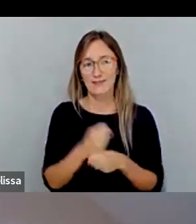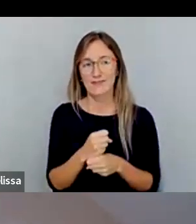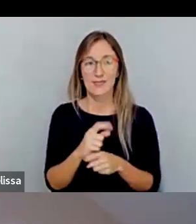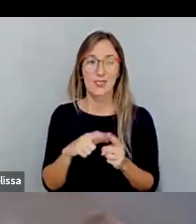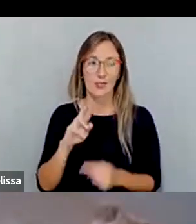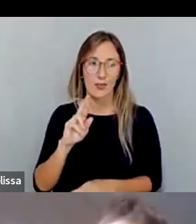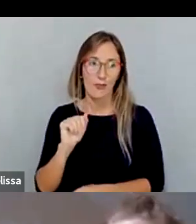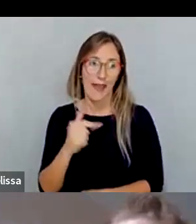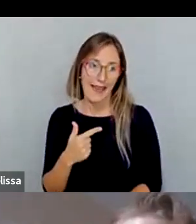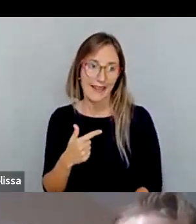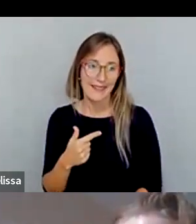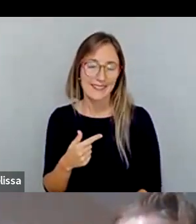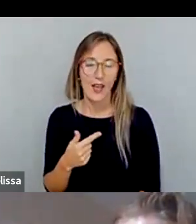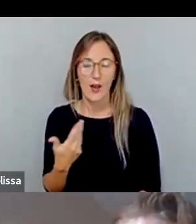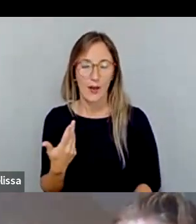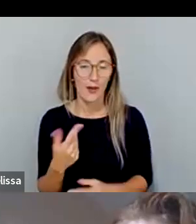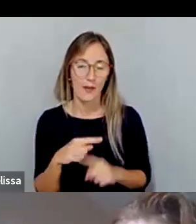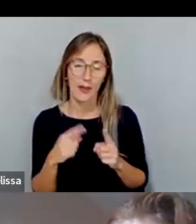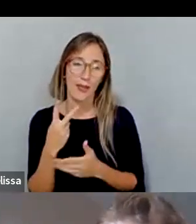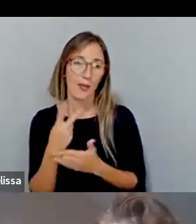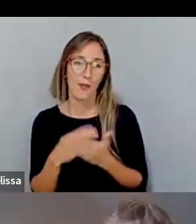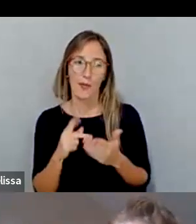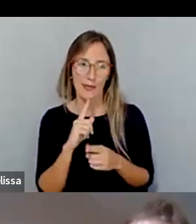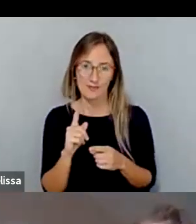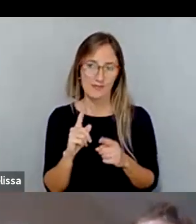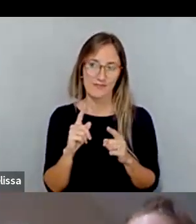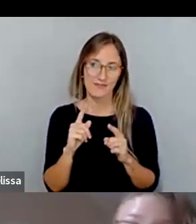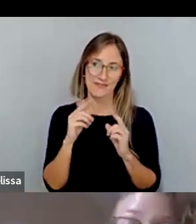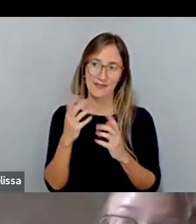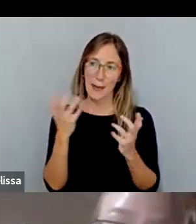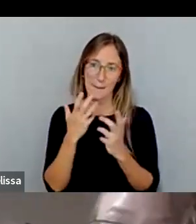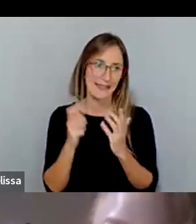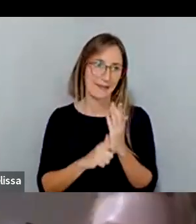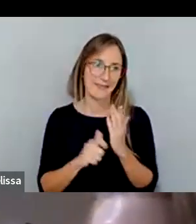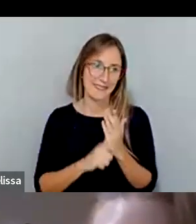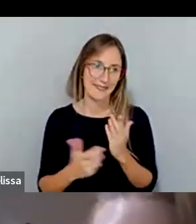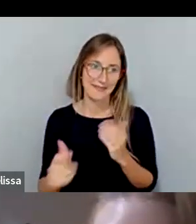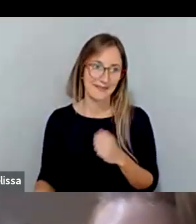It just got shortened to the mall.